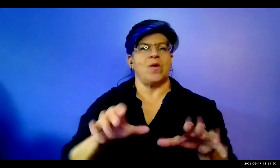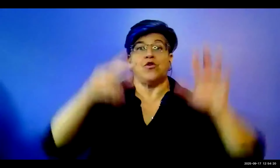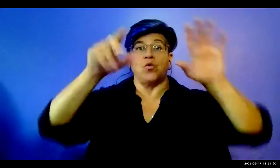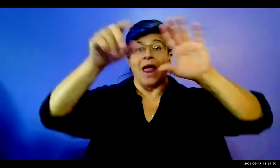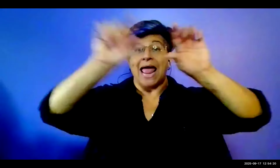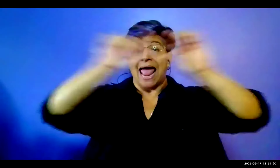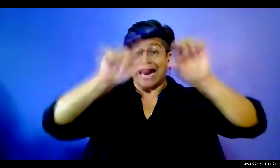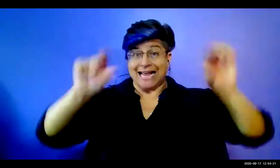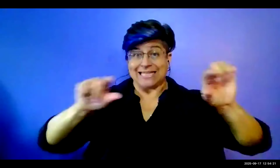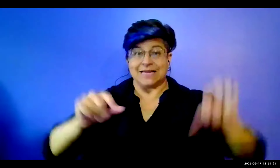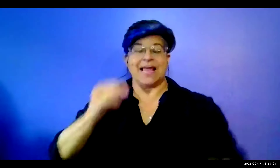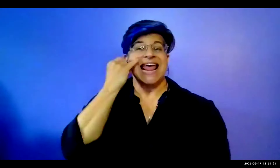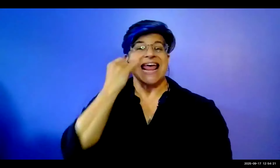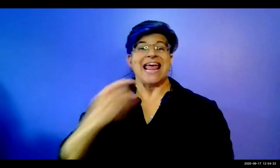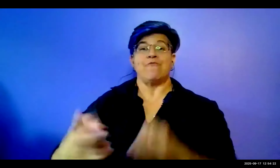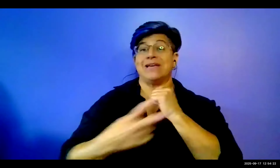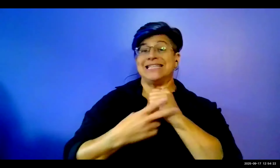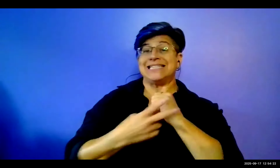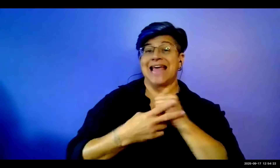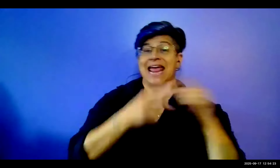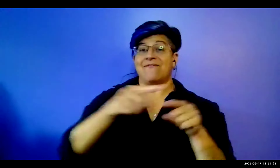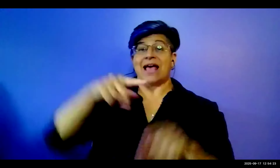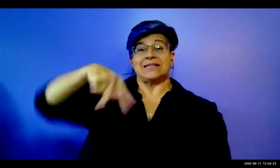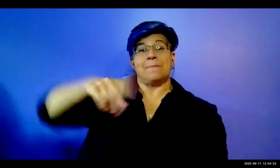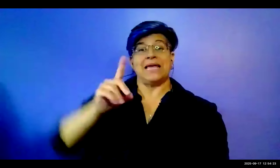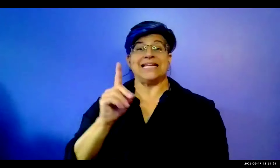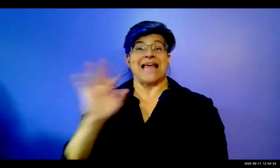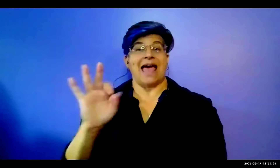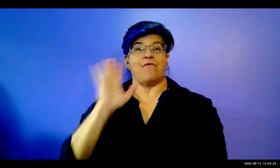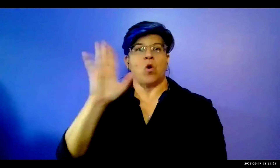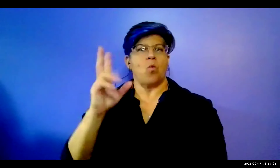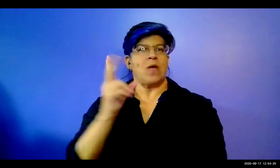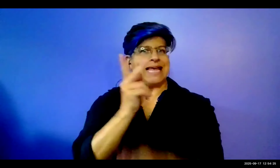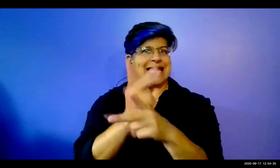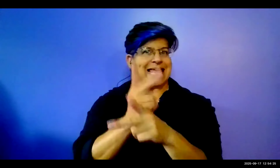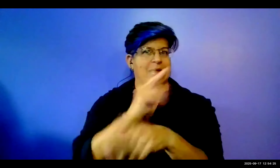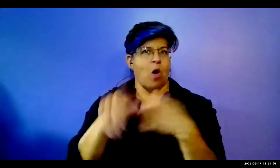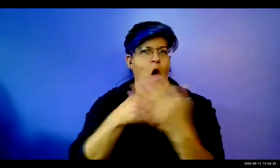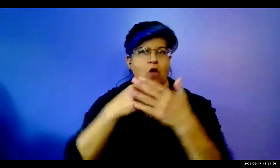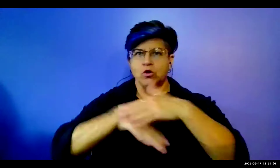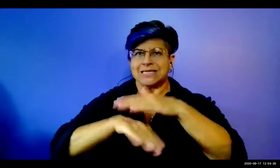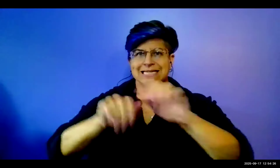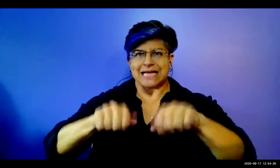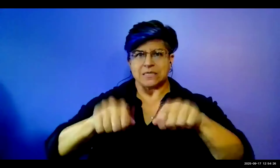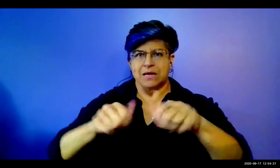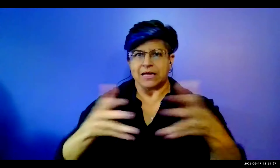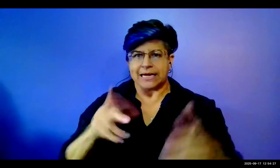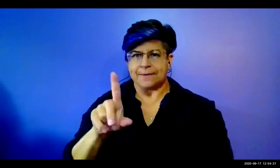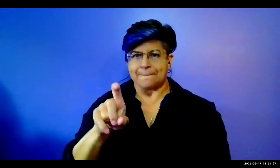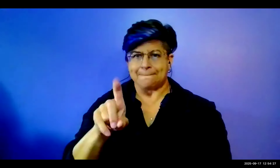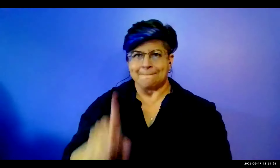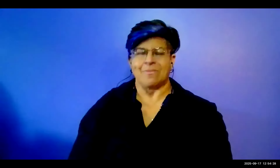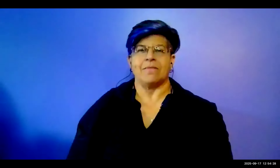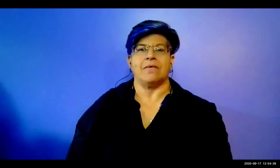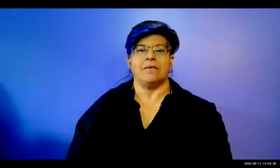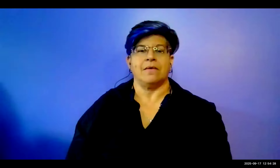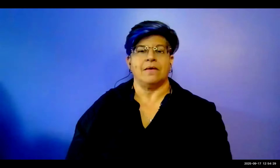If we save as PDF. Will it keep all the accessibility markers in it?